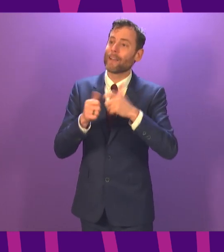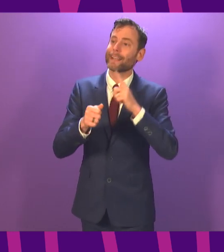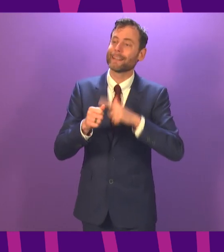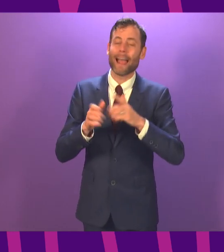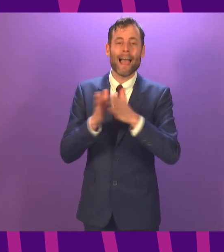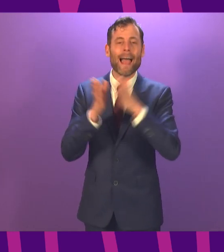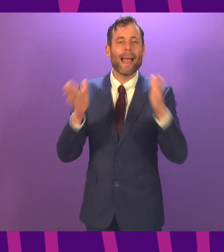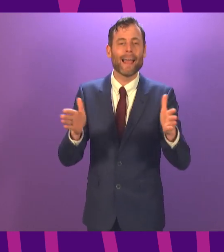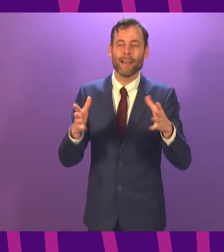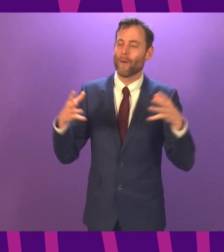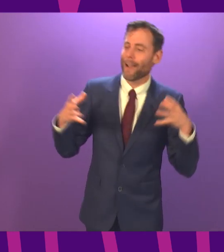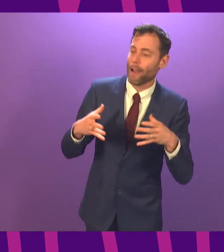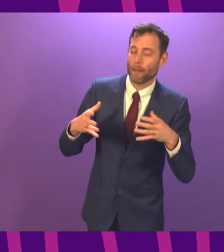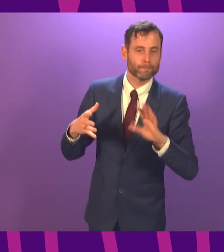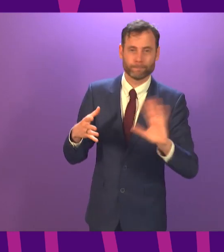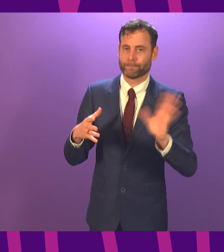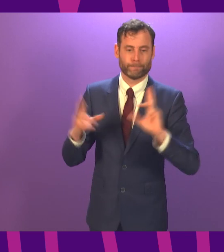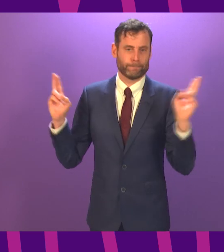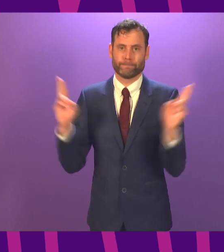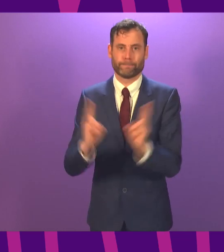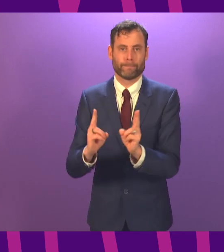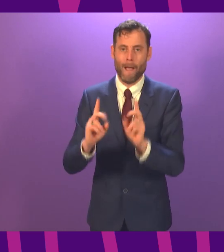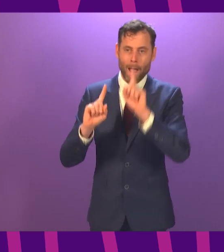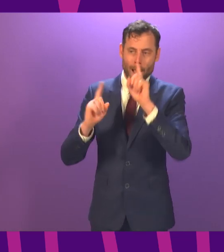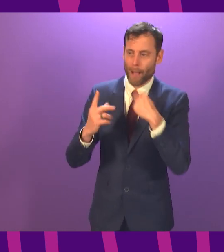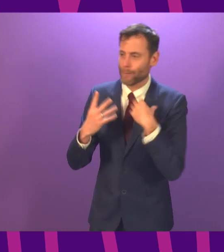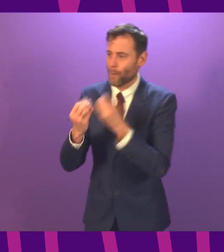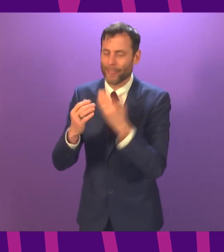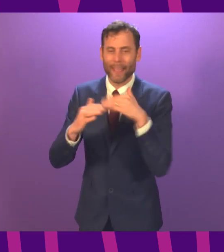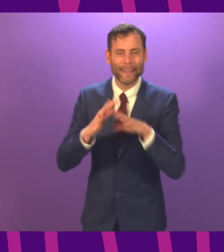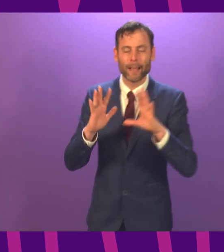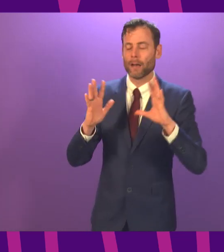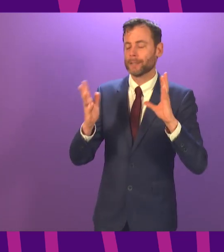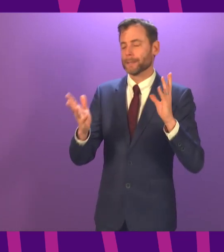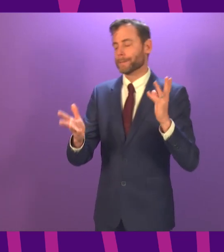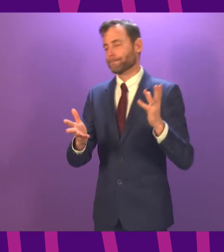festive season like no other that any of us has experienced before, much compassion and